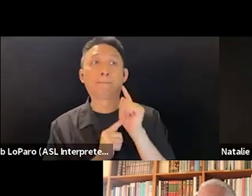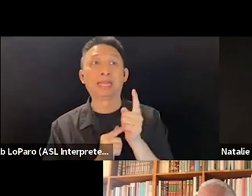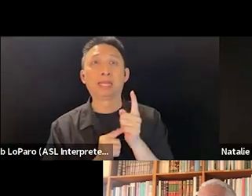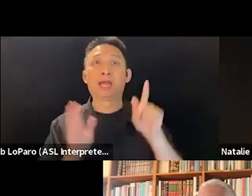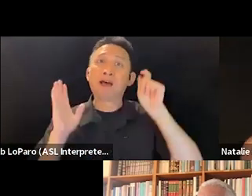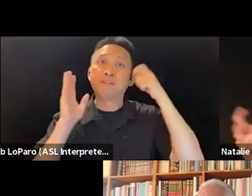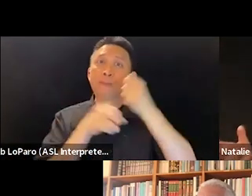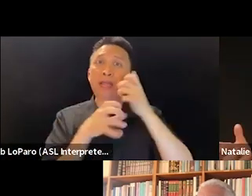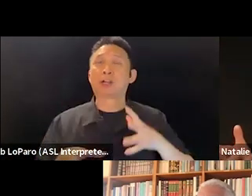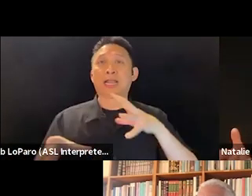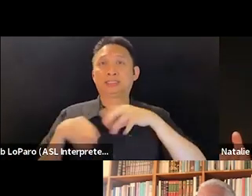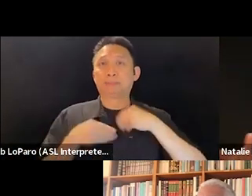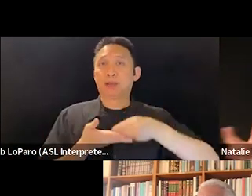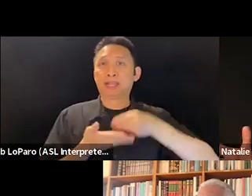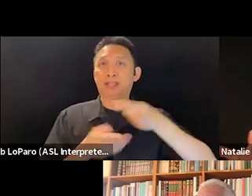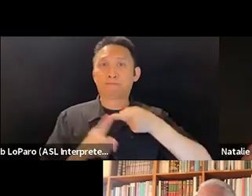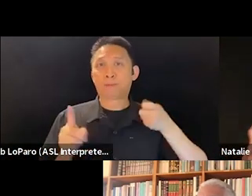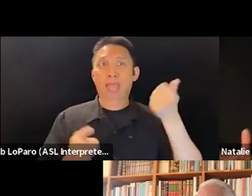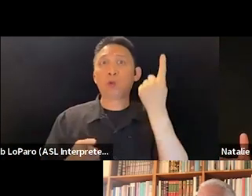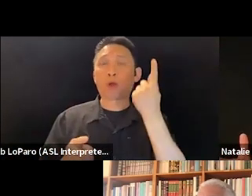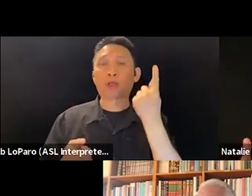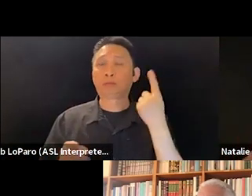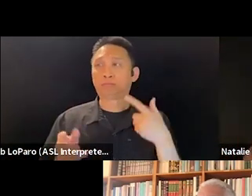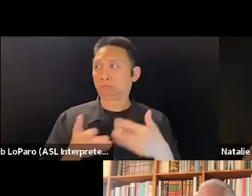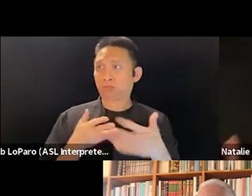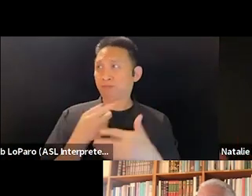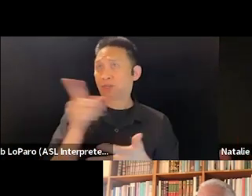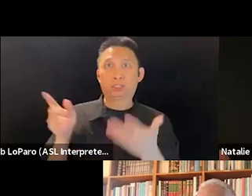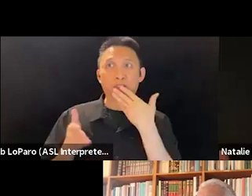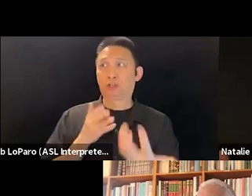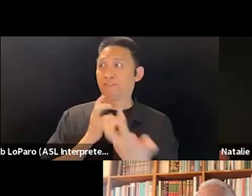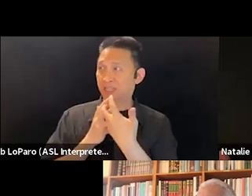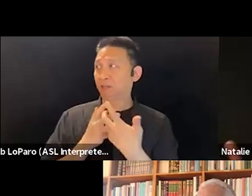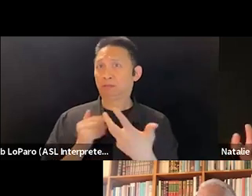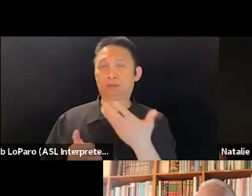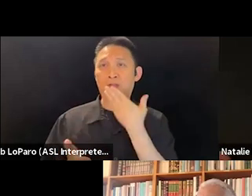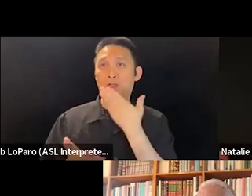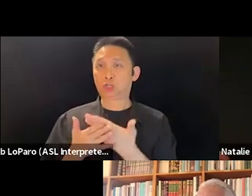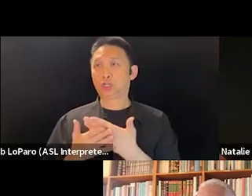however wonderful and well-meaning and a good fit they are. They're giving you money and usually they want something